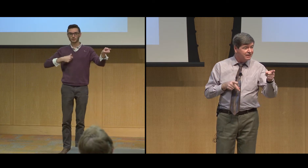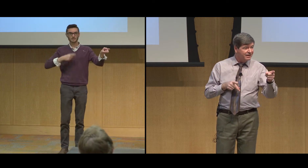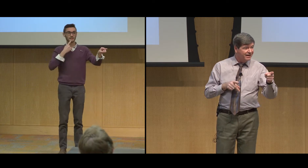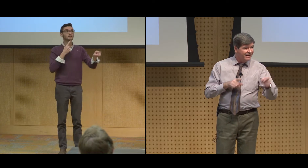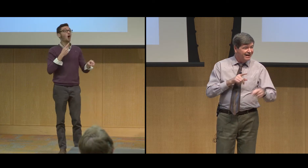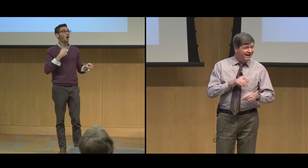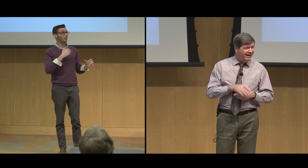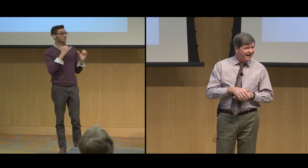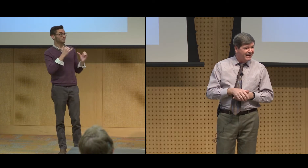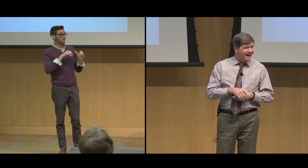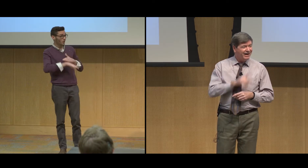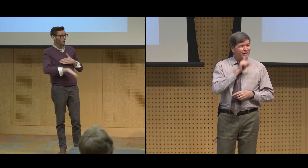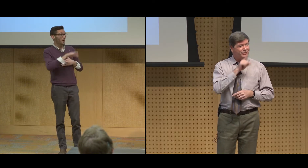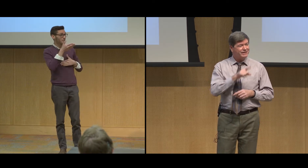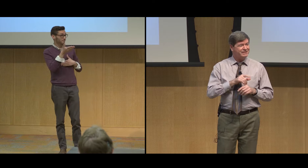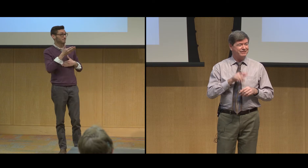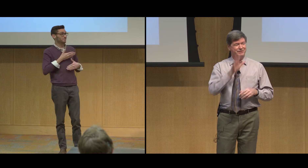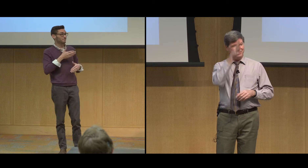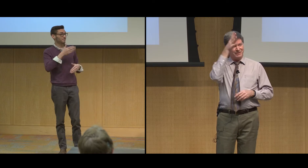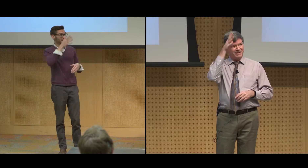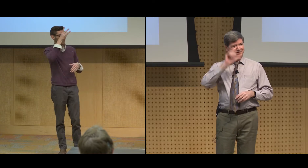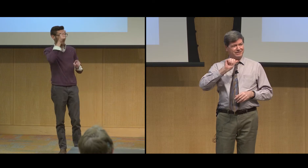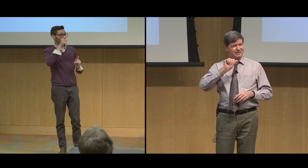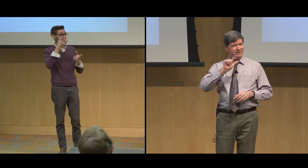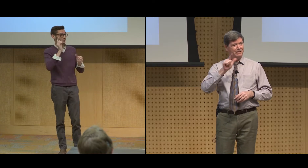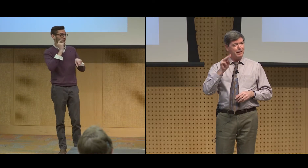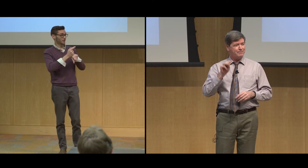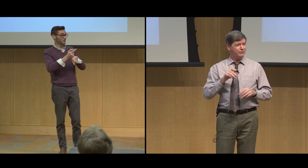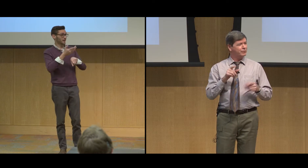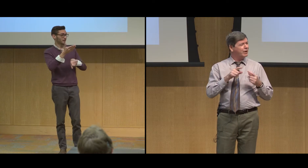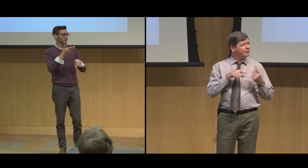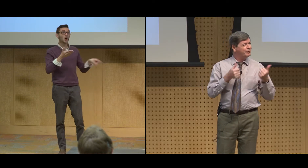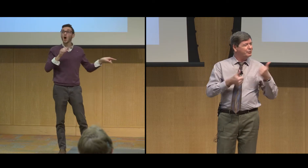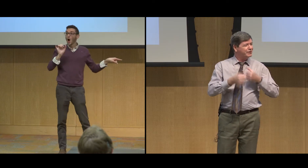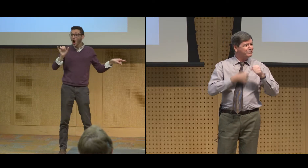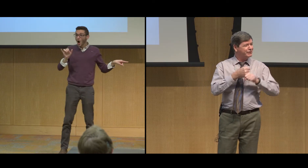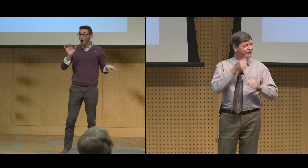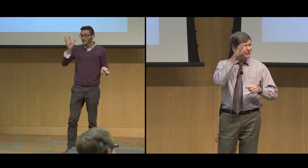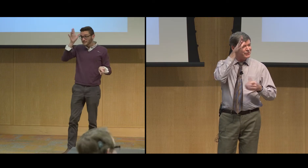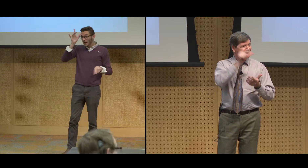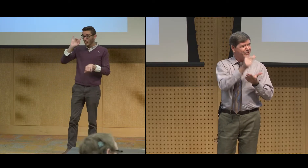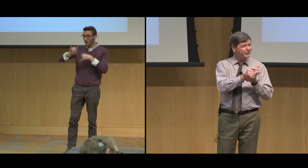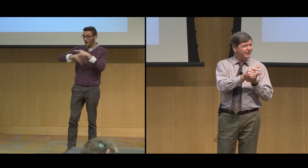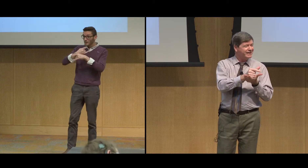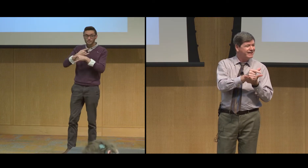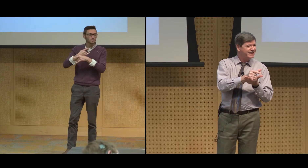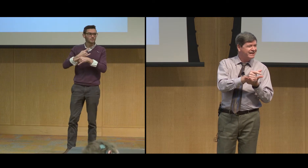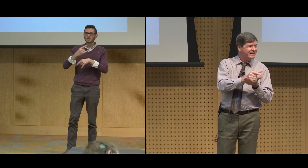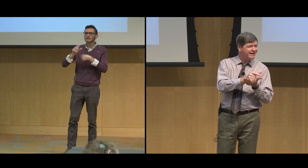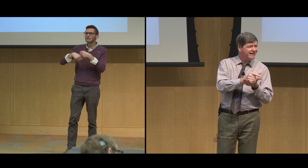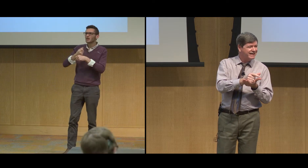I lived there. My dad was in college-- Oh, really? So her dad's an alum. What--what year did your dad graduate?